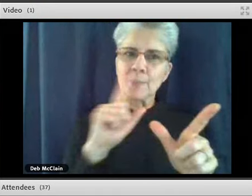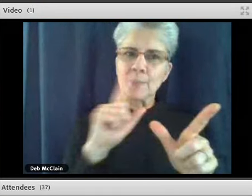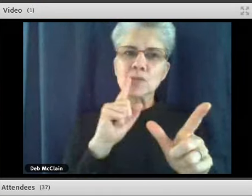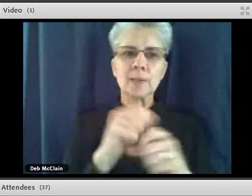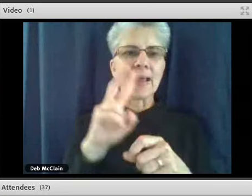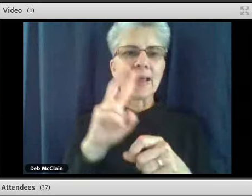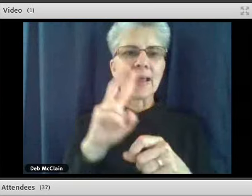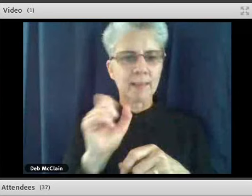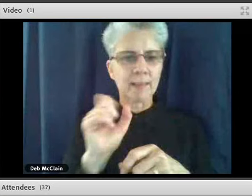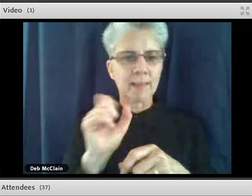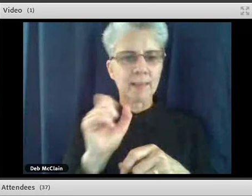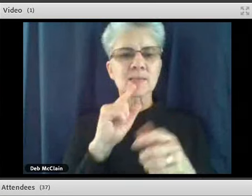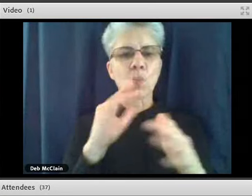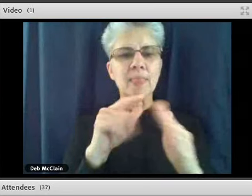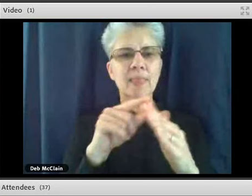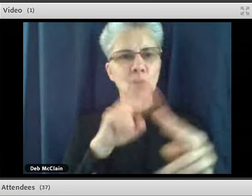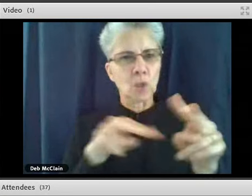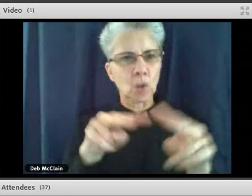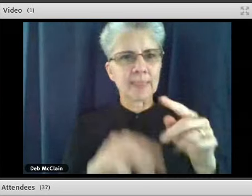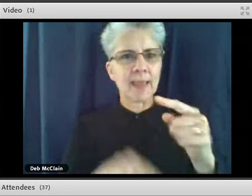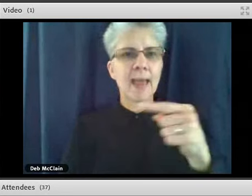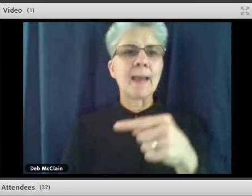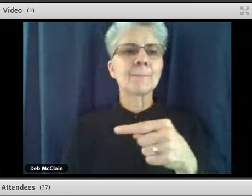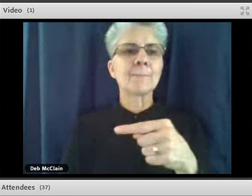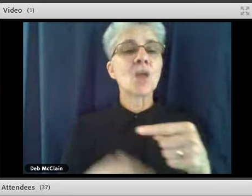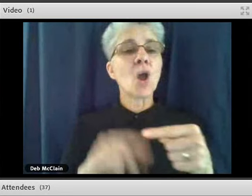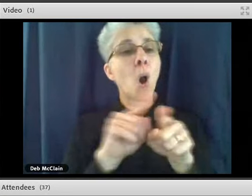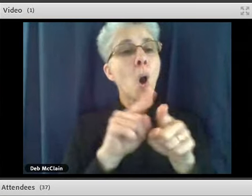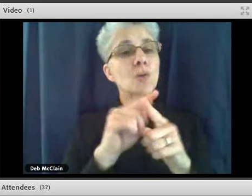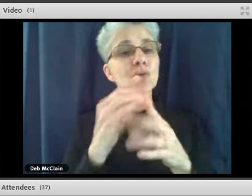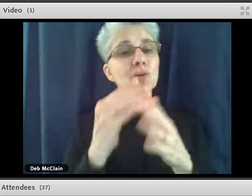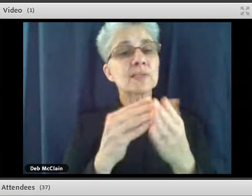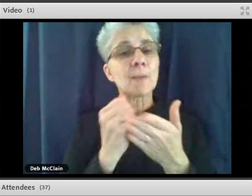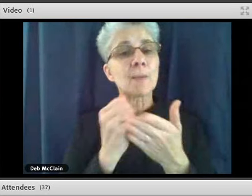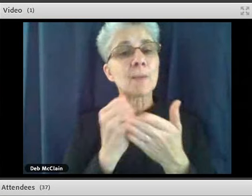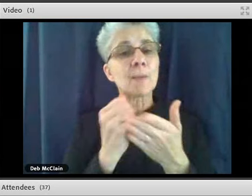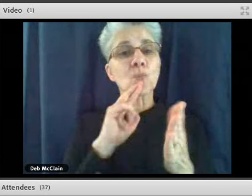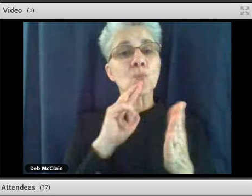to make sure you get a VPAT. Some ways you can look at that.